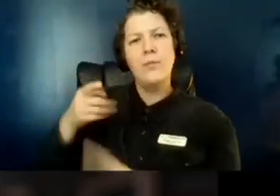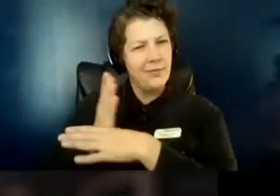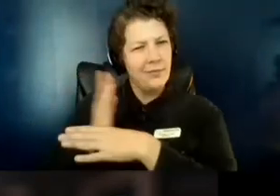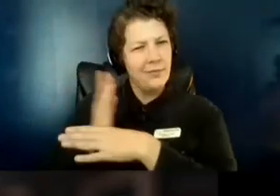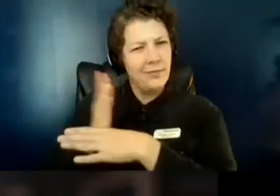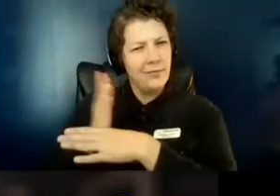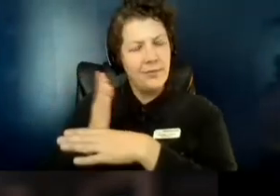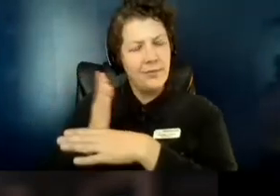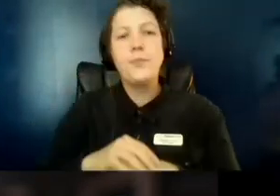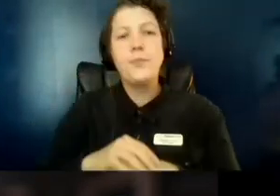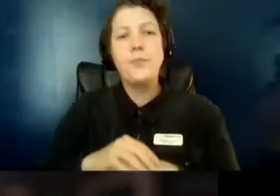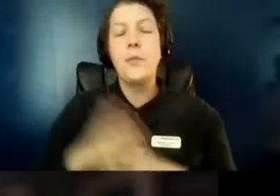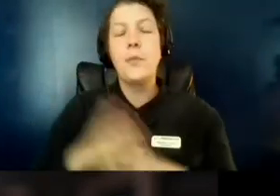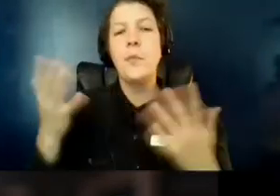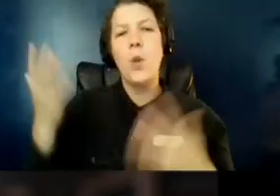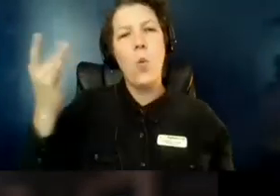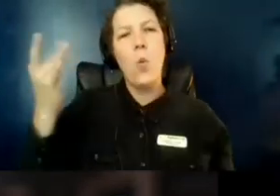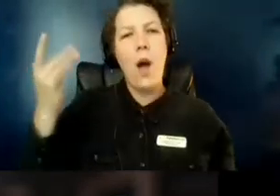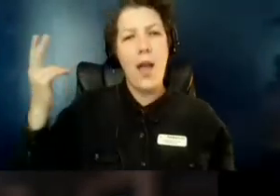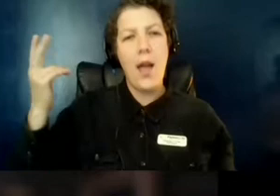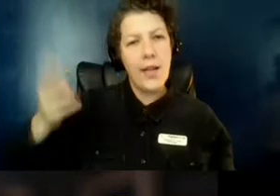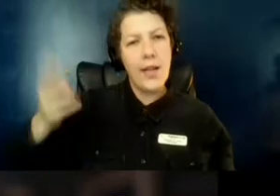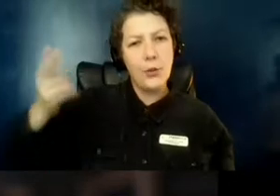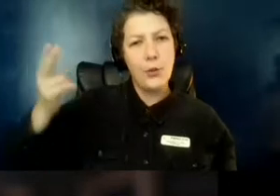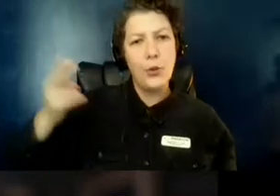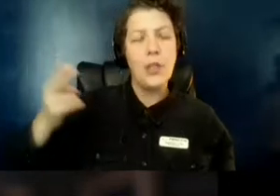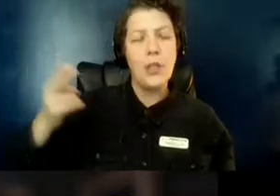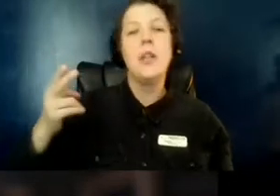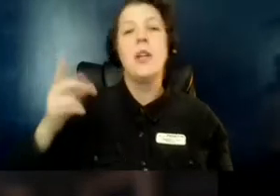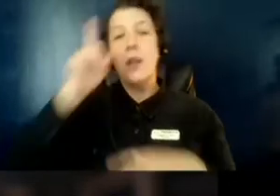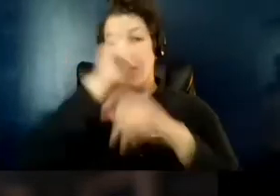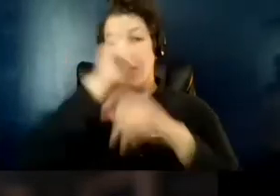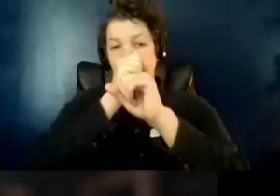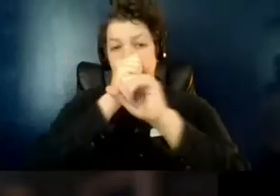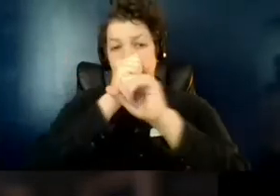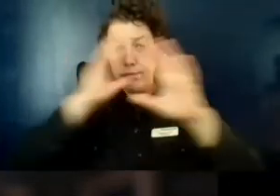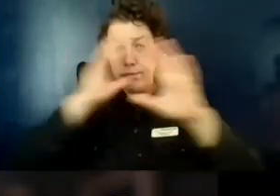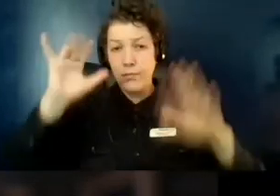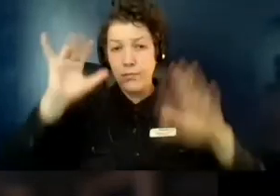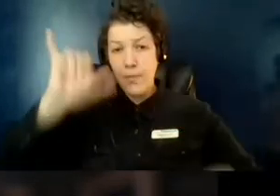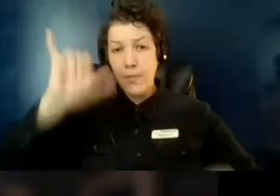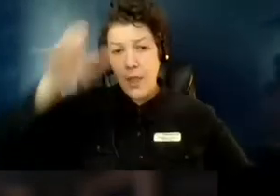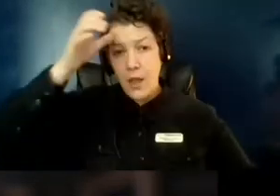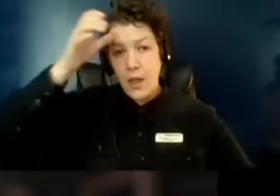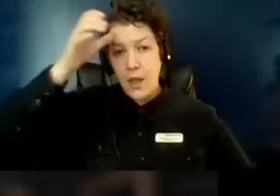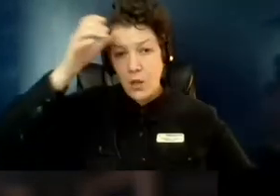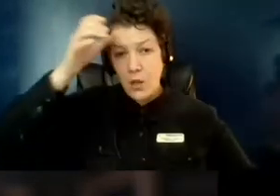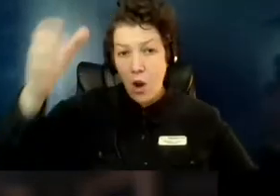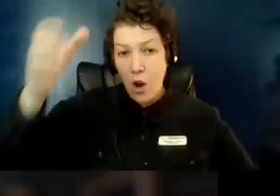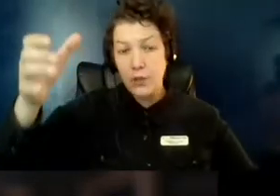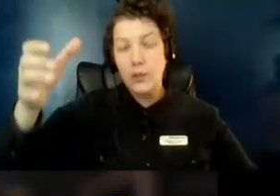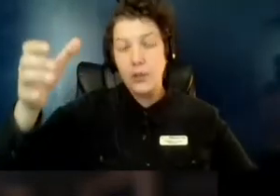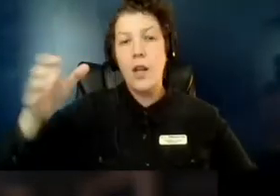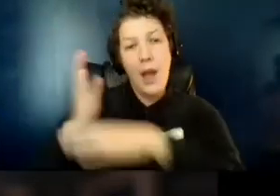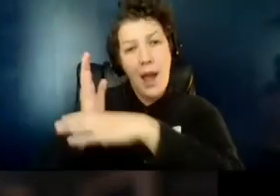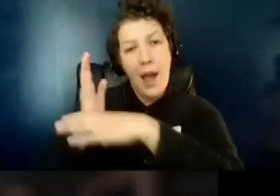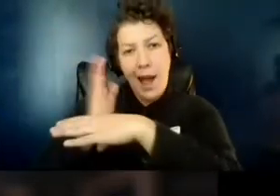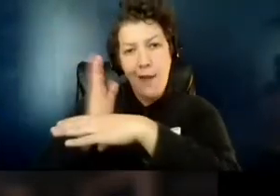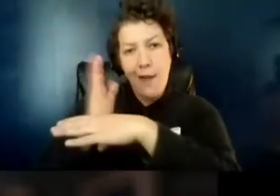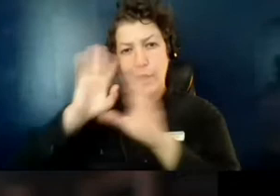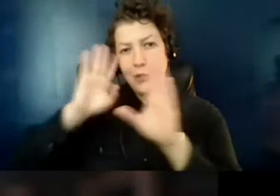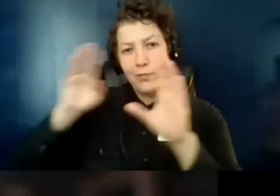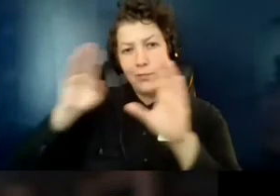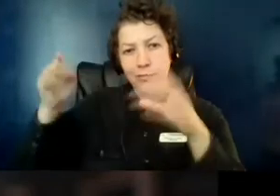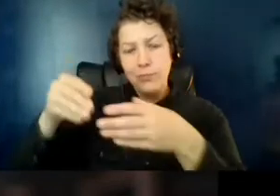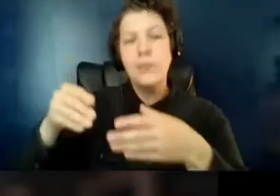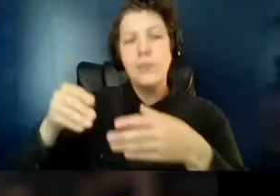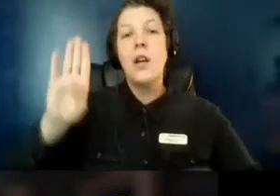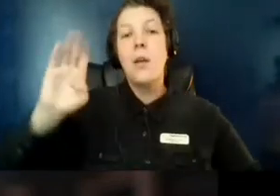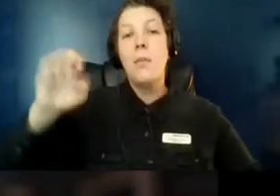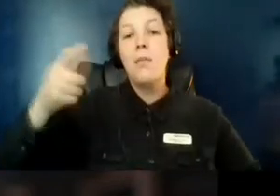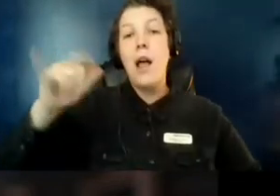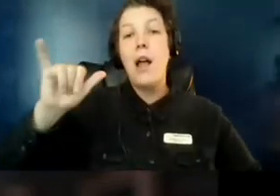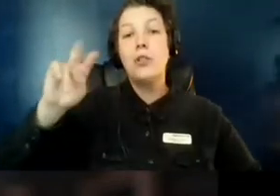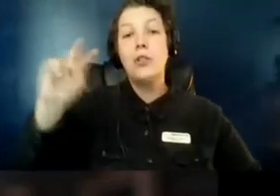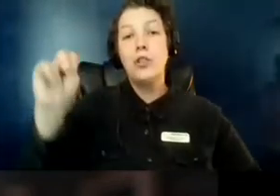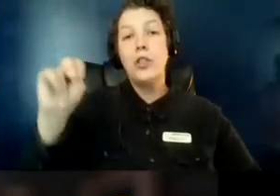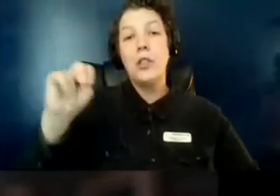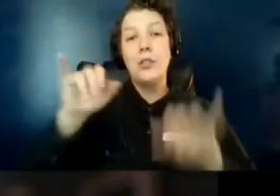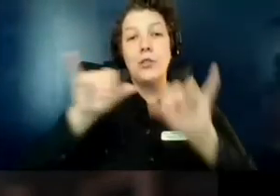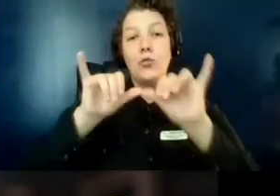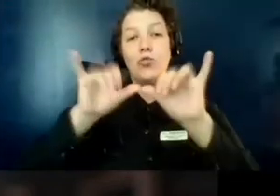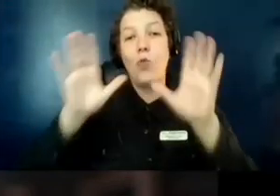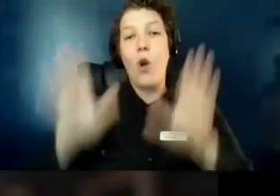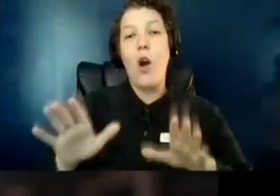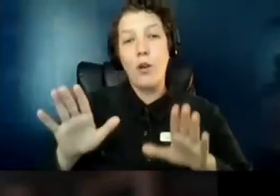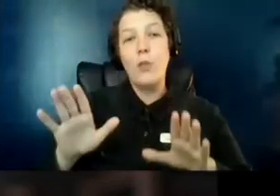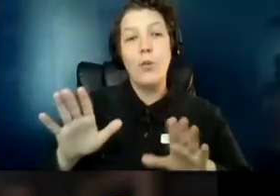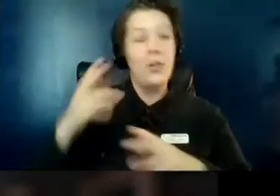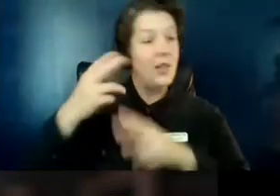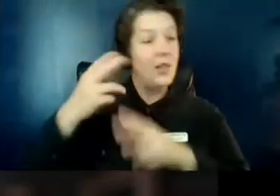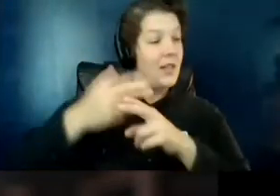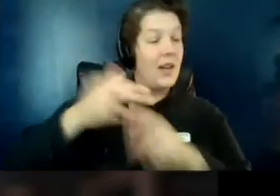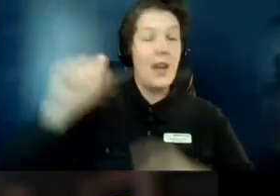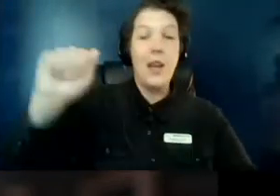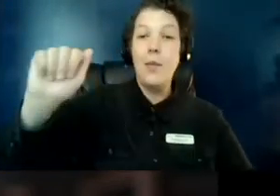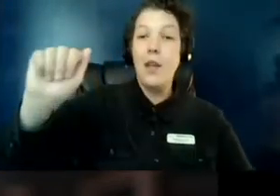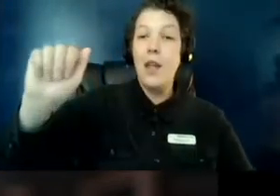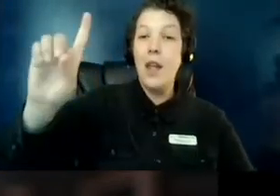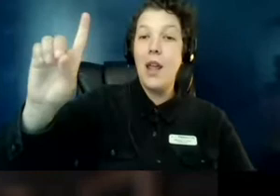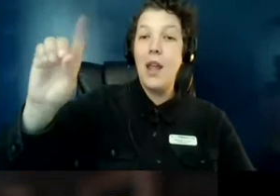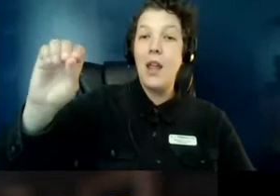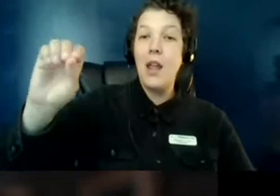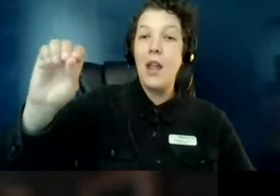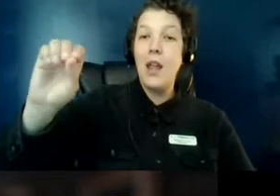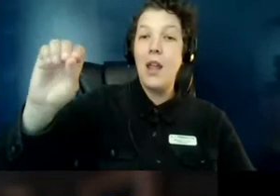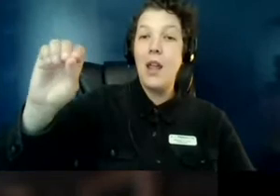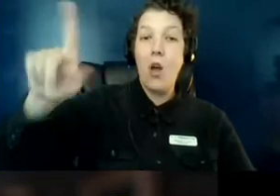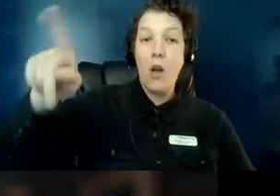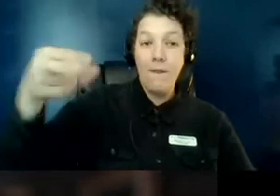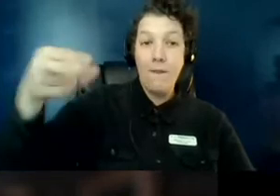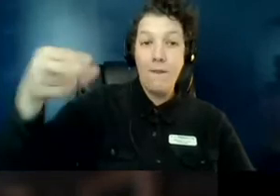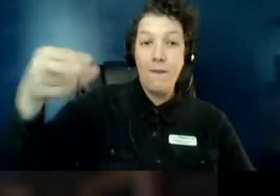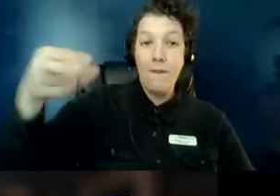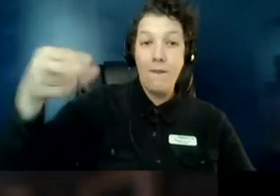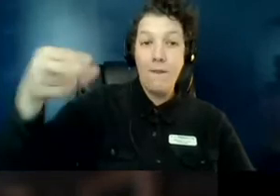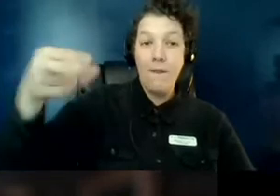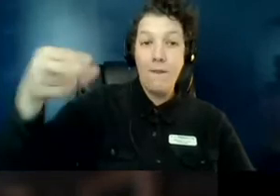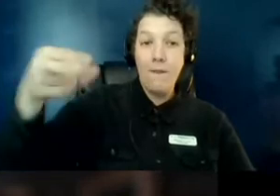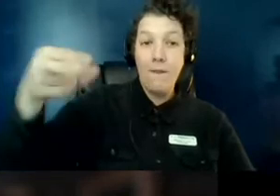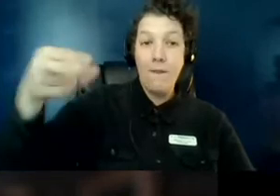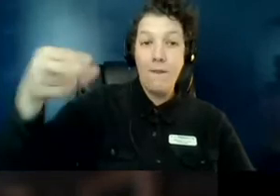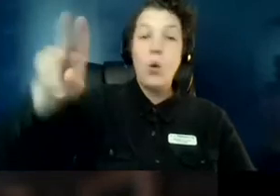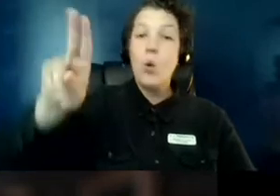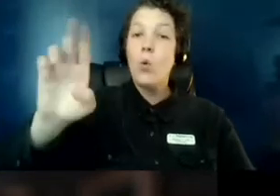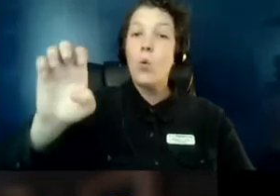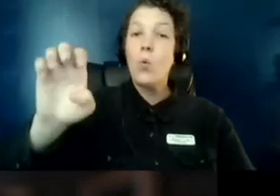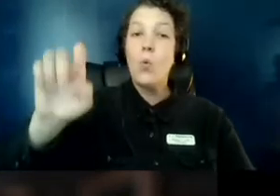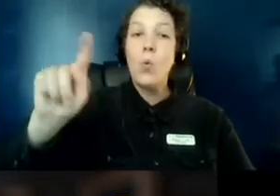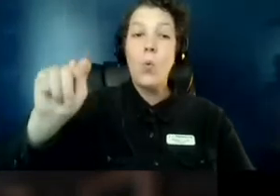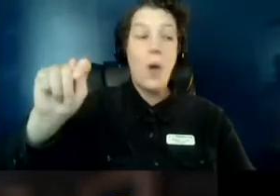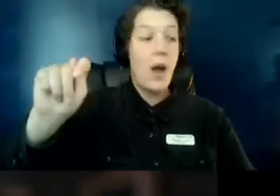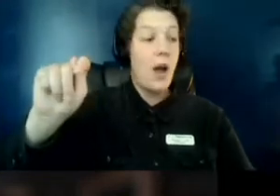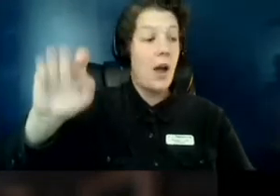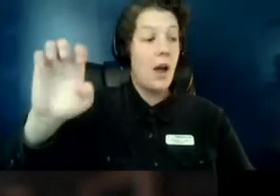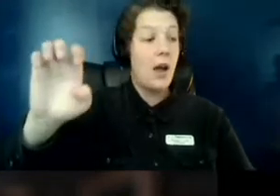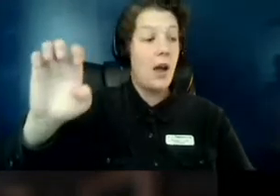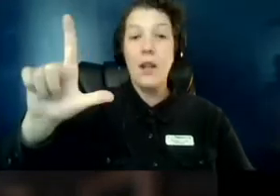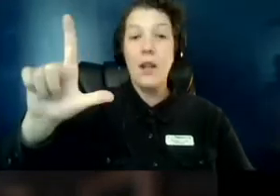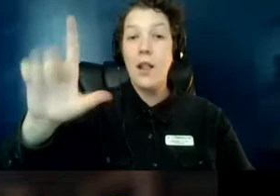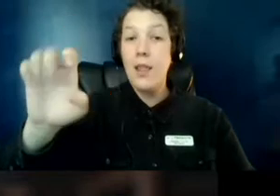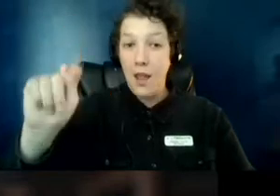of the modern average was really pioneered by a Belgium mathematician and astronomer.